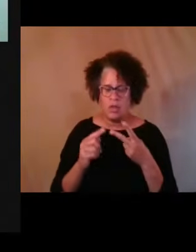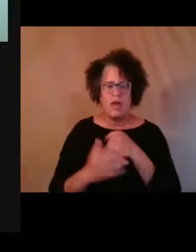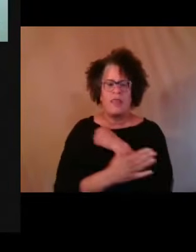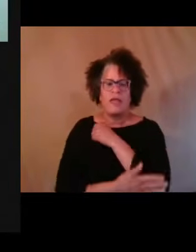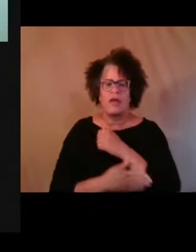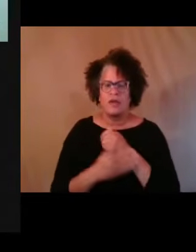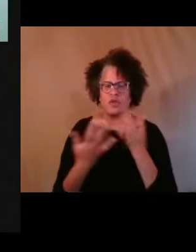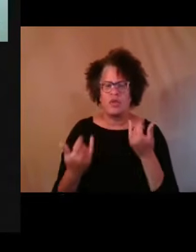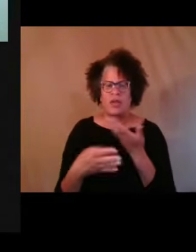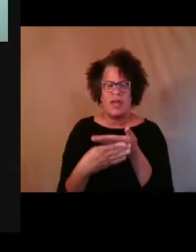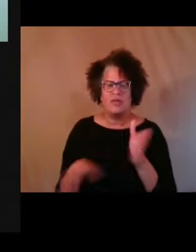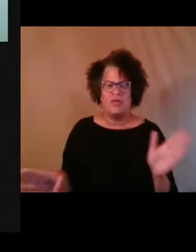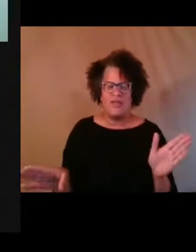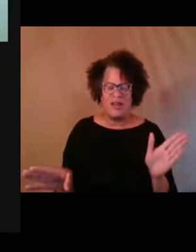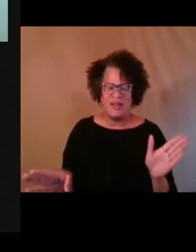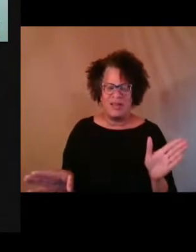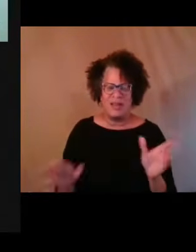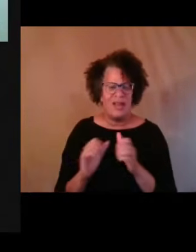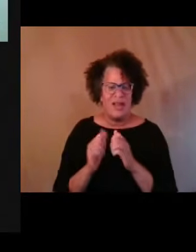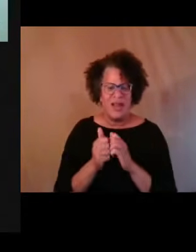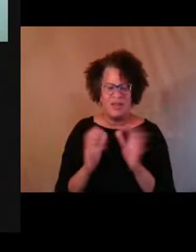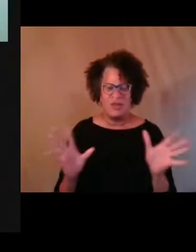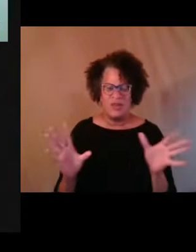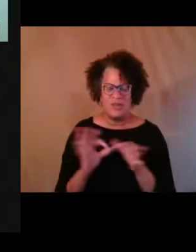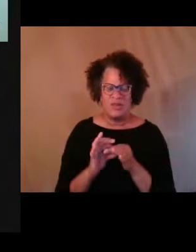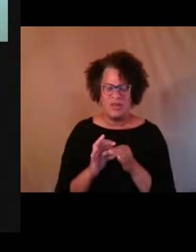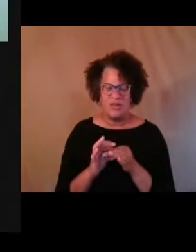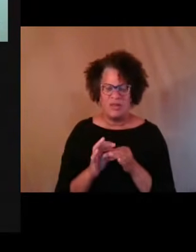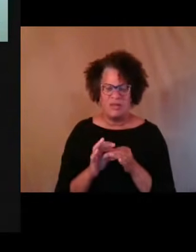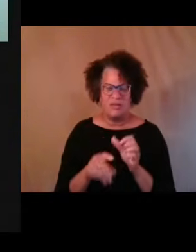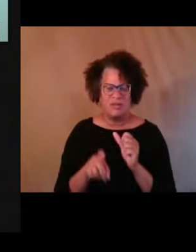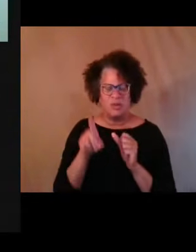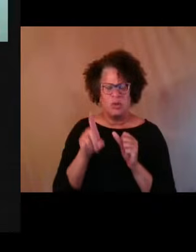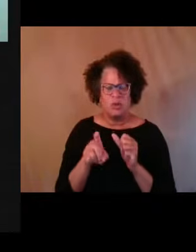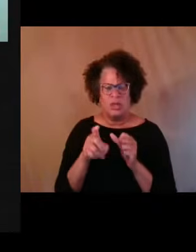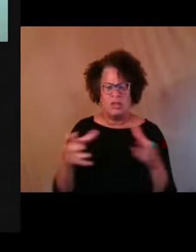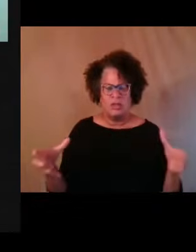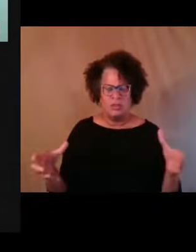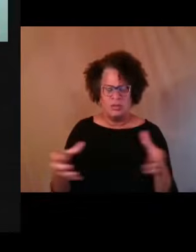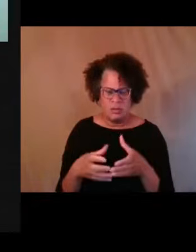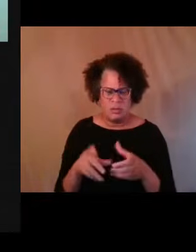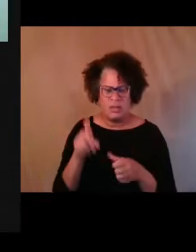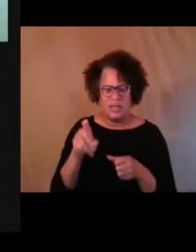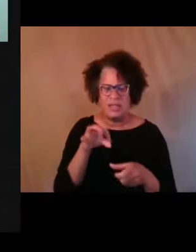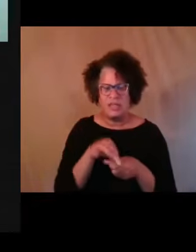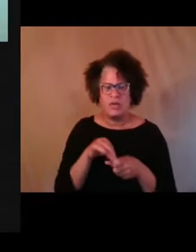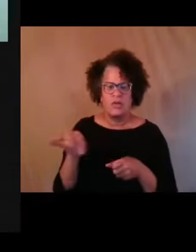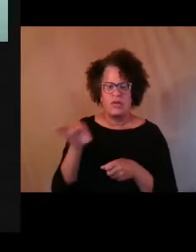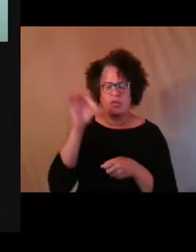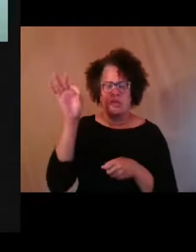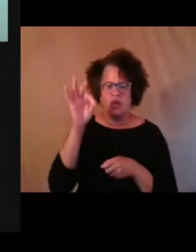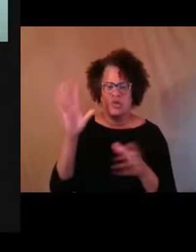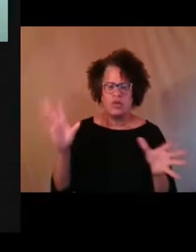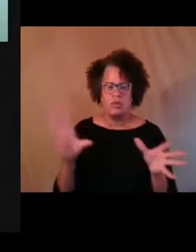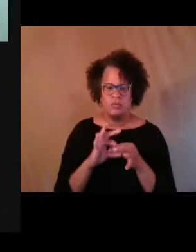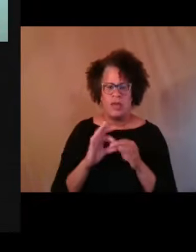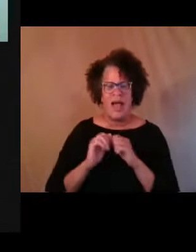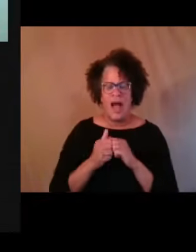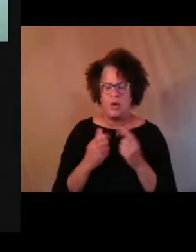how would we even begin to have that very needed and necessary spiritual movement? Two different questions,